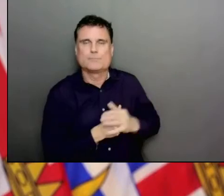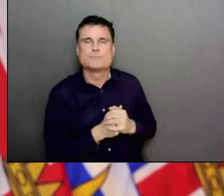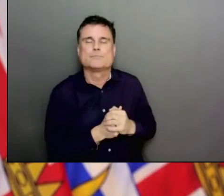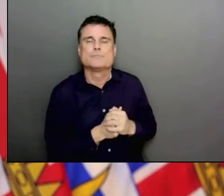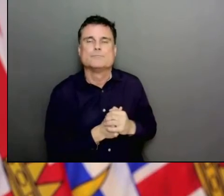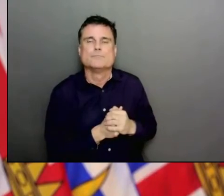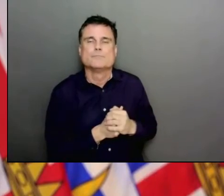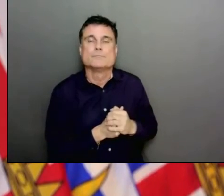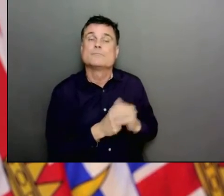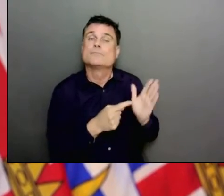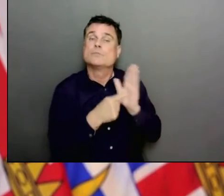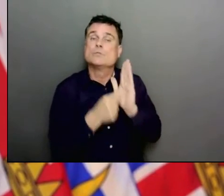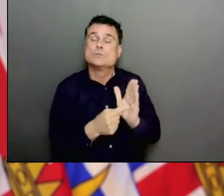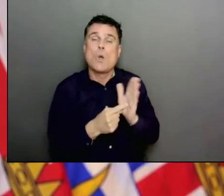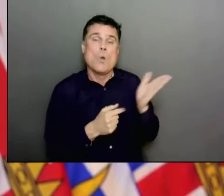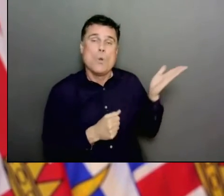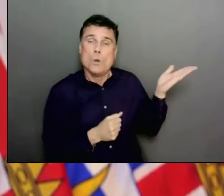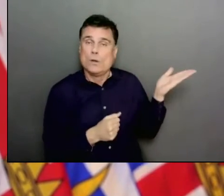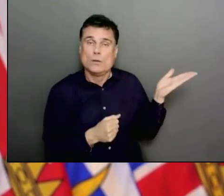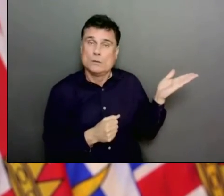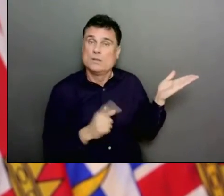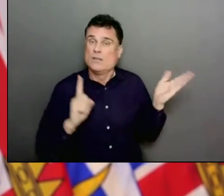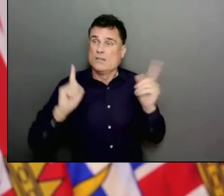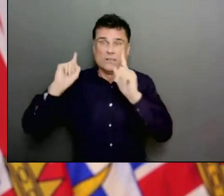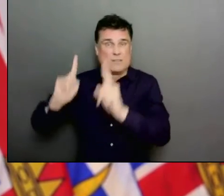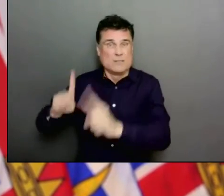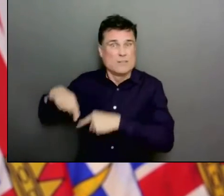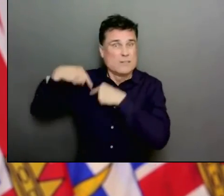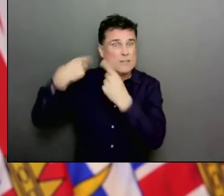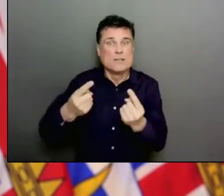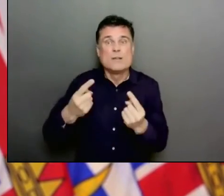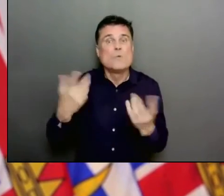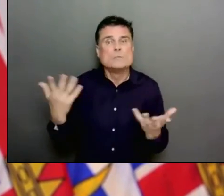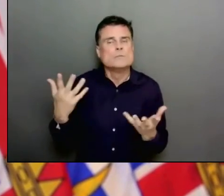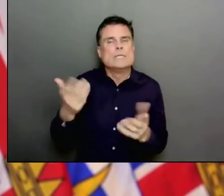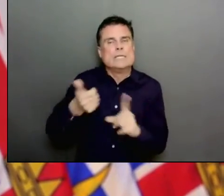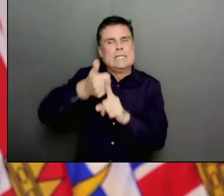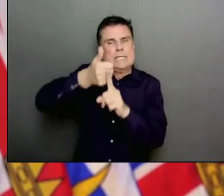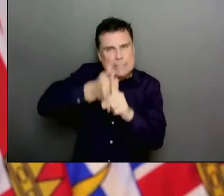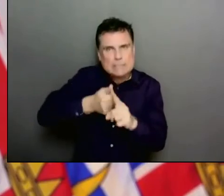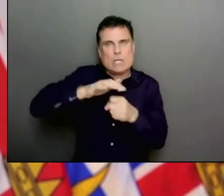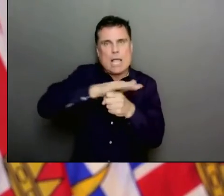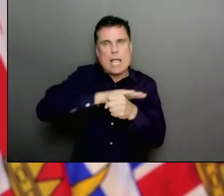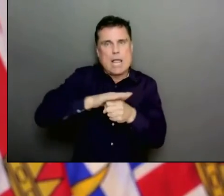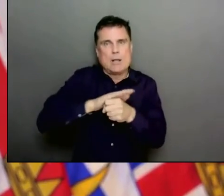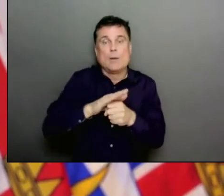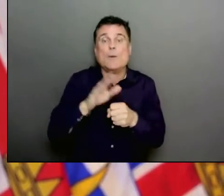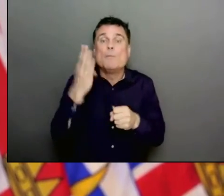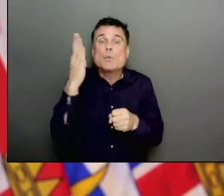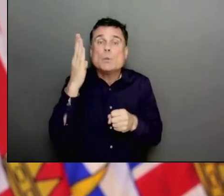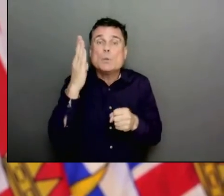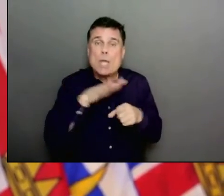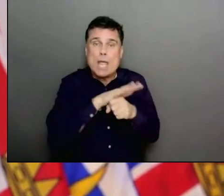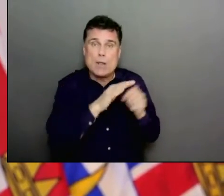distribution and the one on the right, the yellow and orange, includes the past seven days.